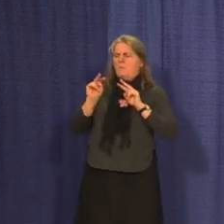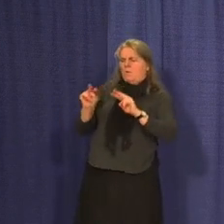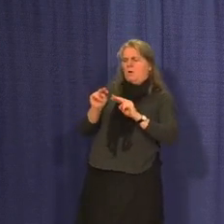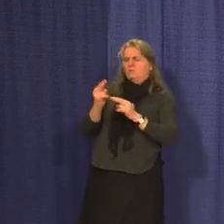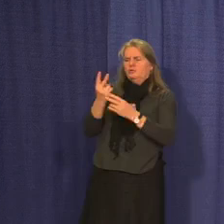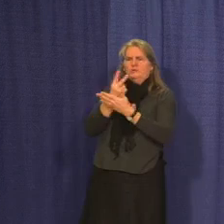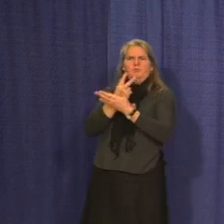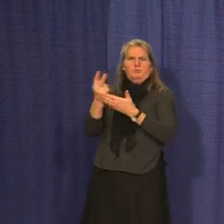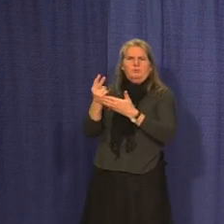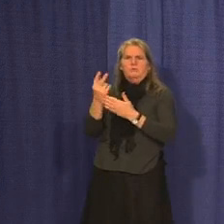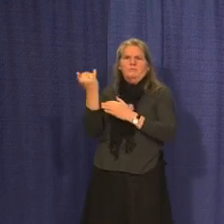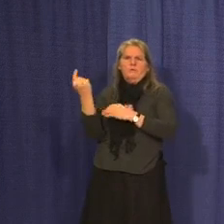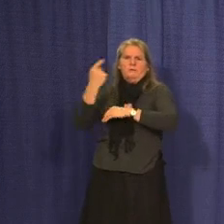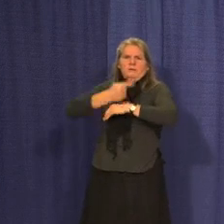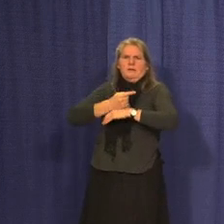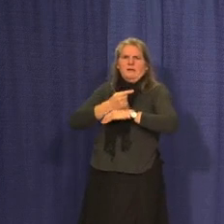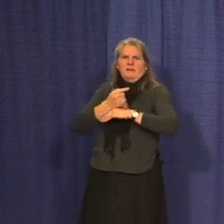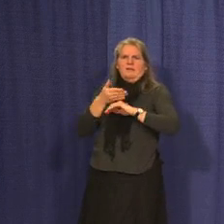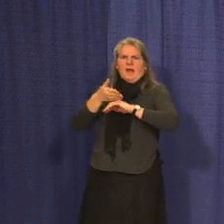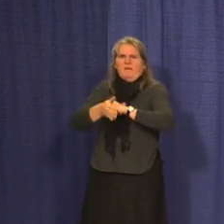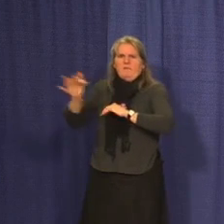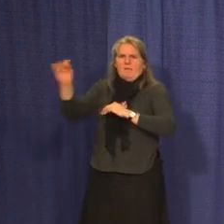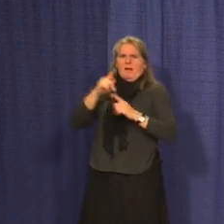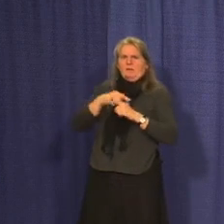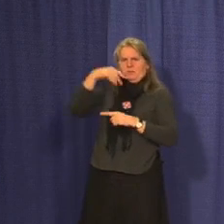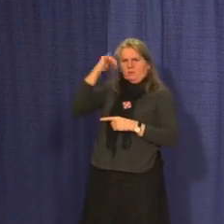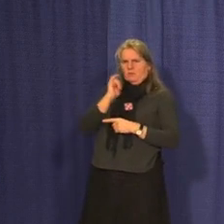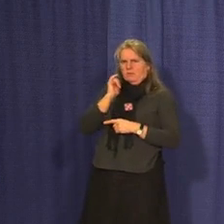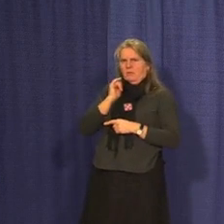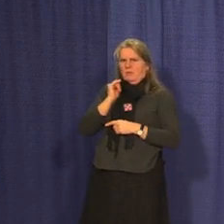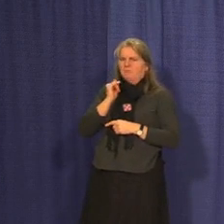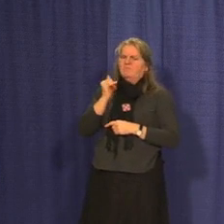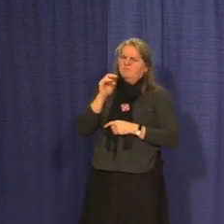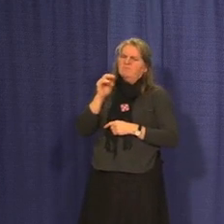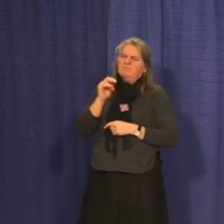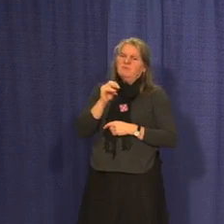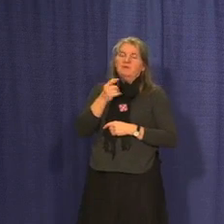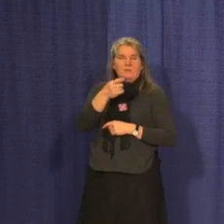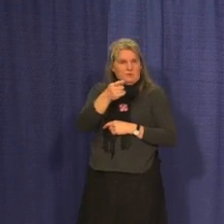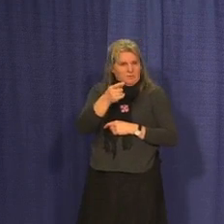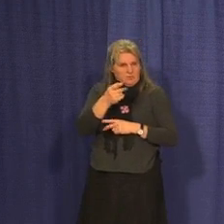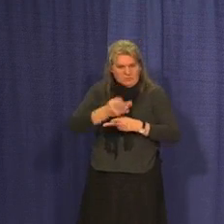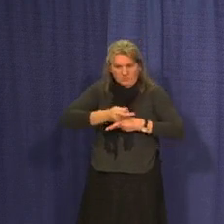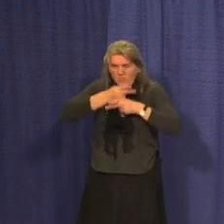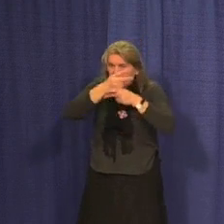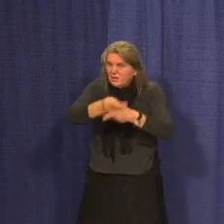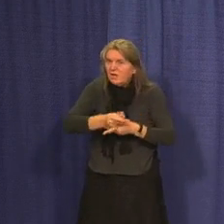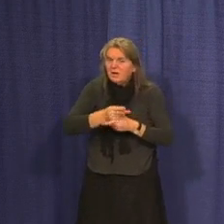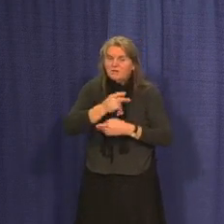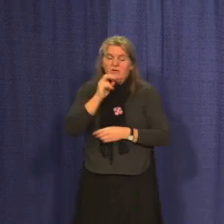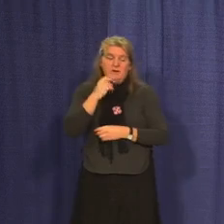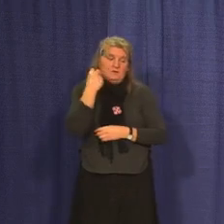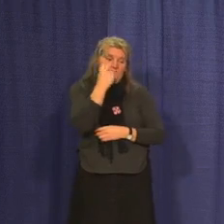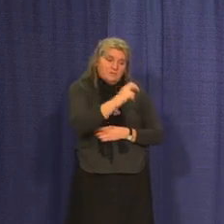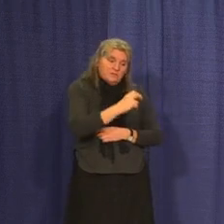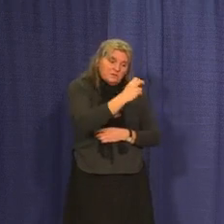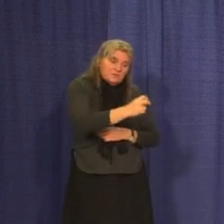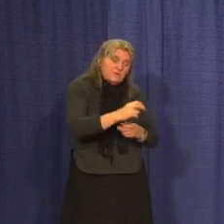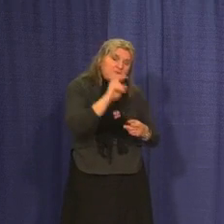returning. That is why I strongly caution travellers to lay low in while